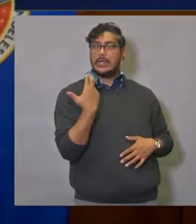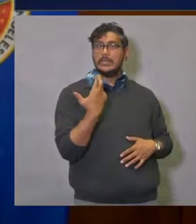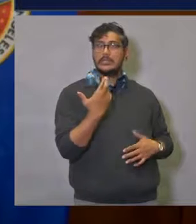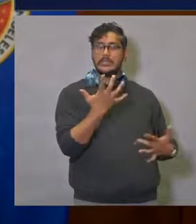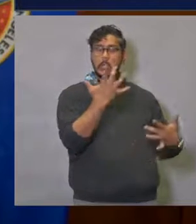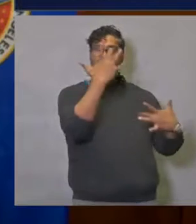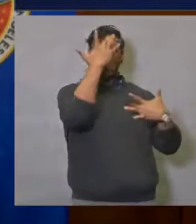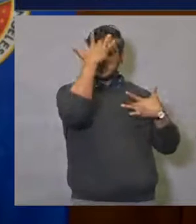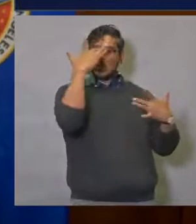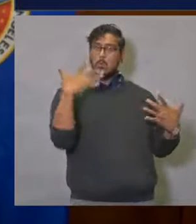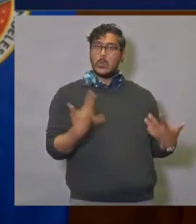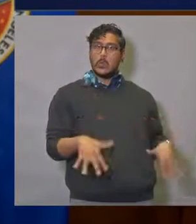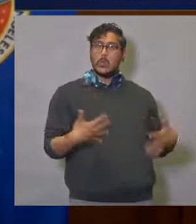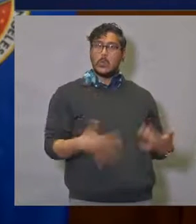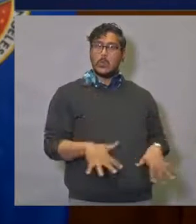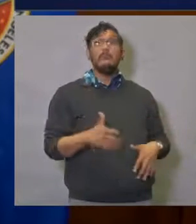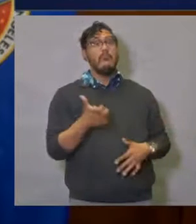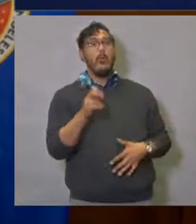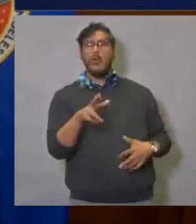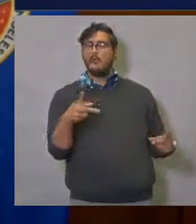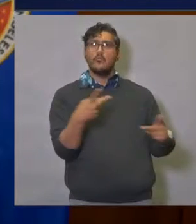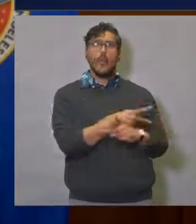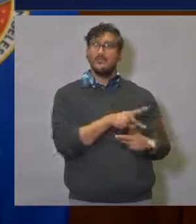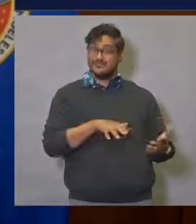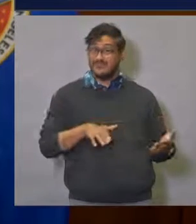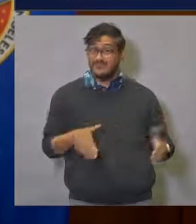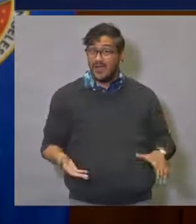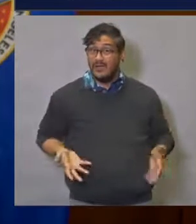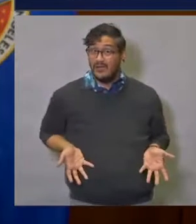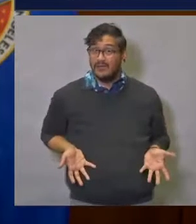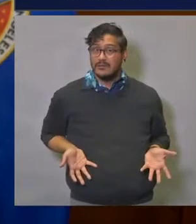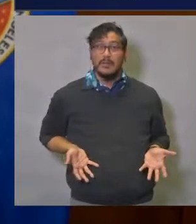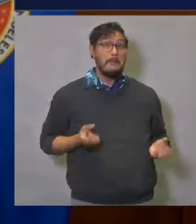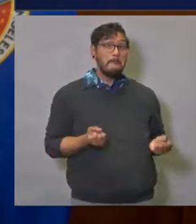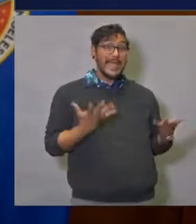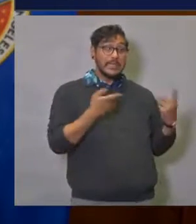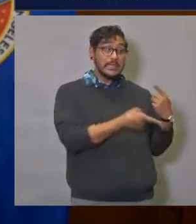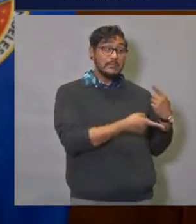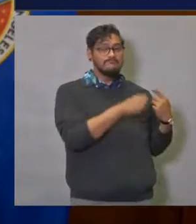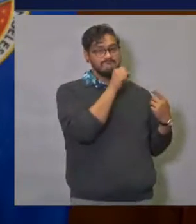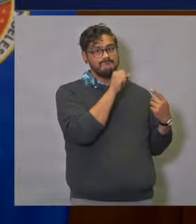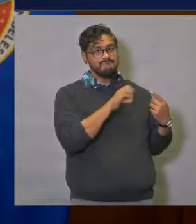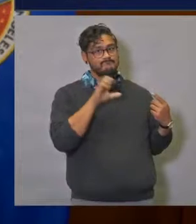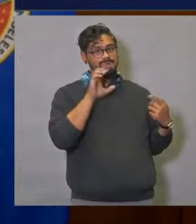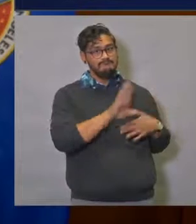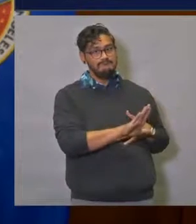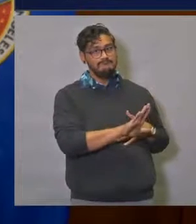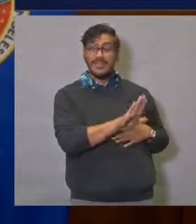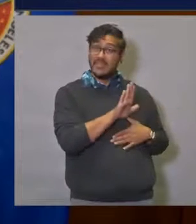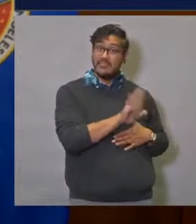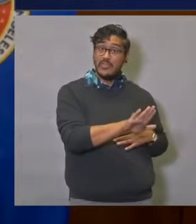DISABILITIES, SIGNIFICANTLY INCREASING THEIR RISK OF